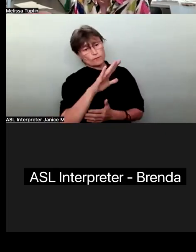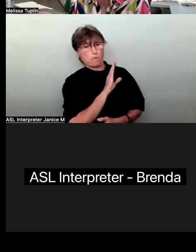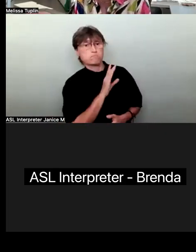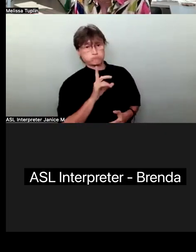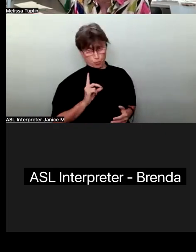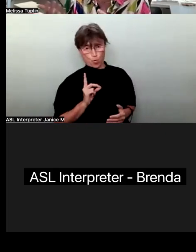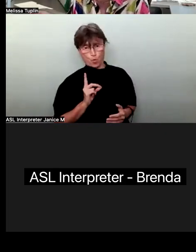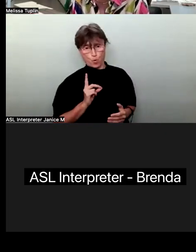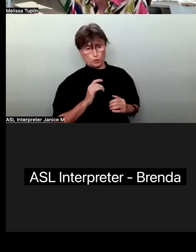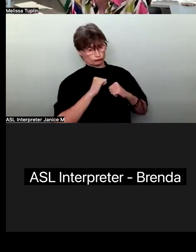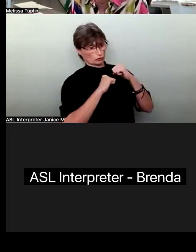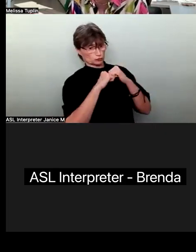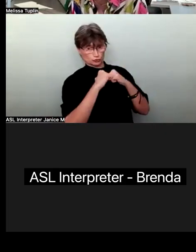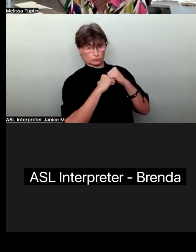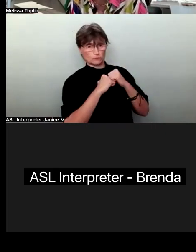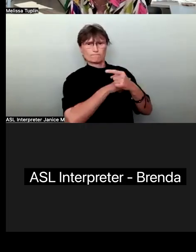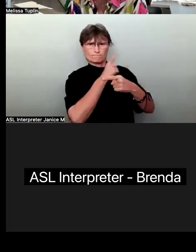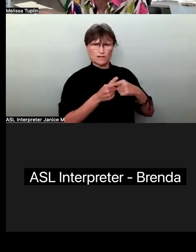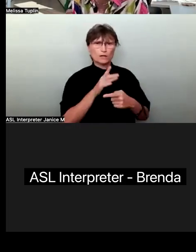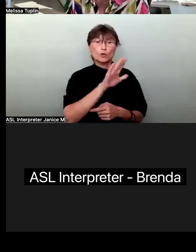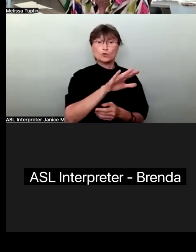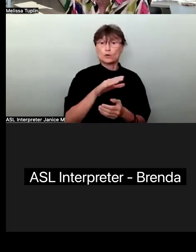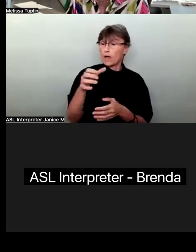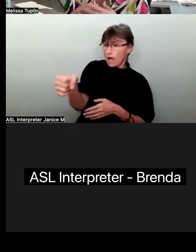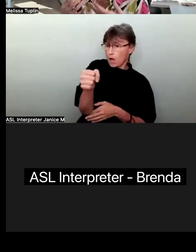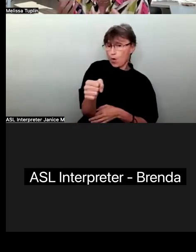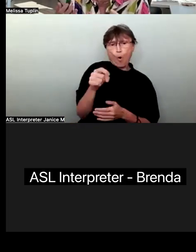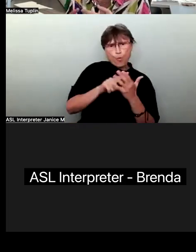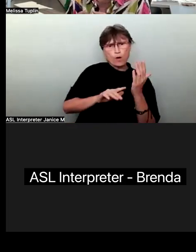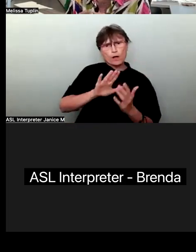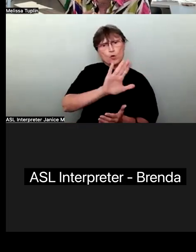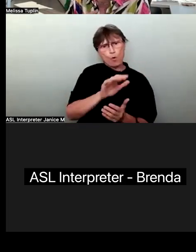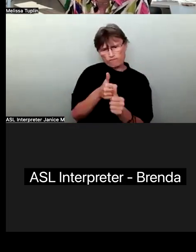fees you're paying the professionals that you're hiring. You can also feel free to